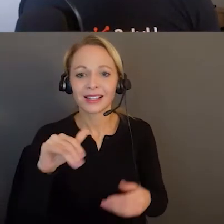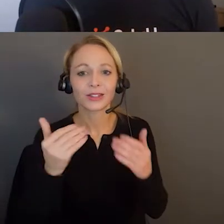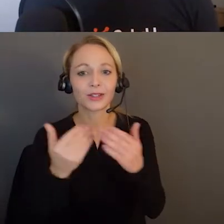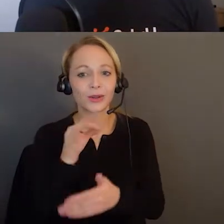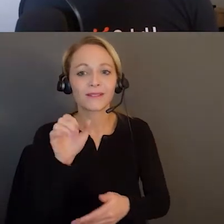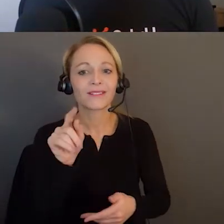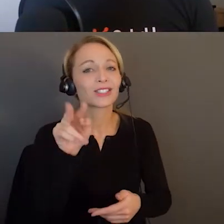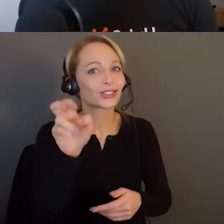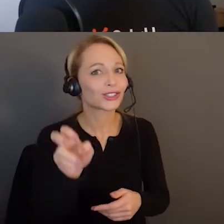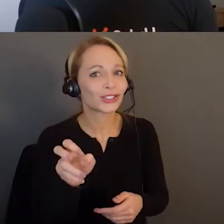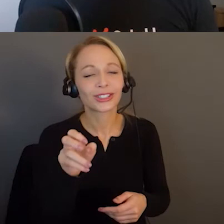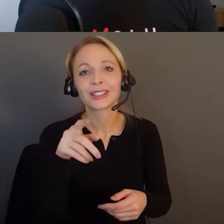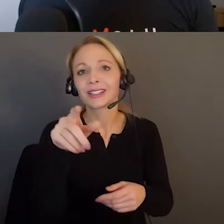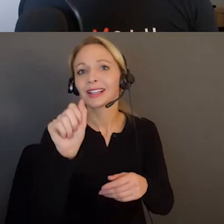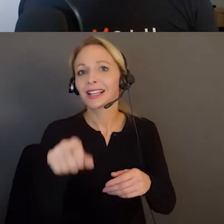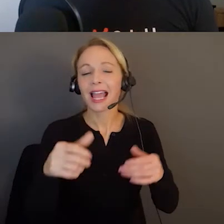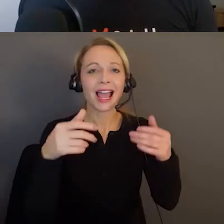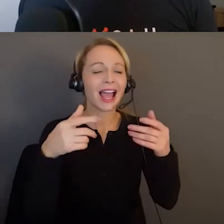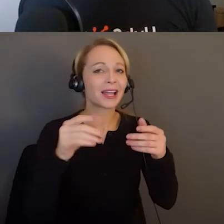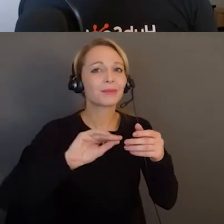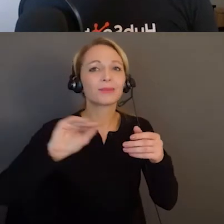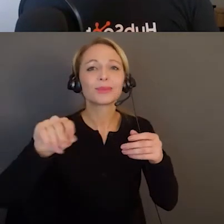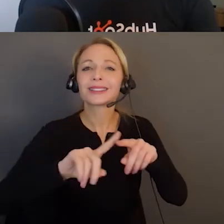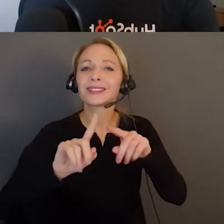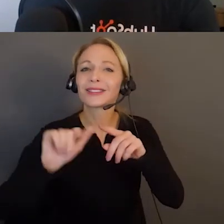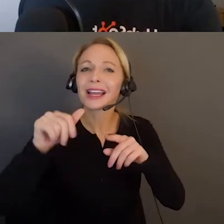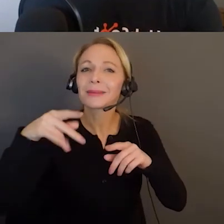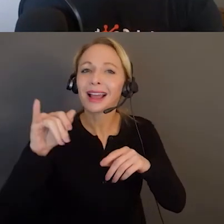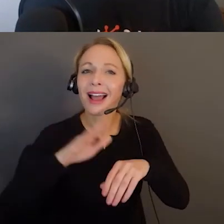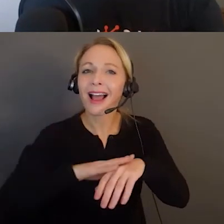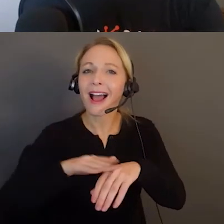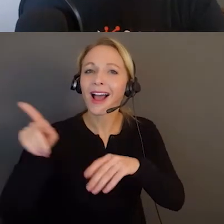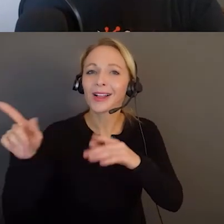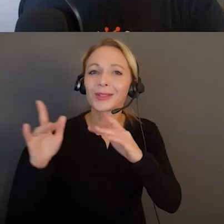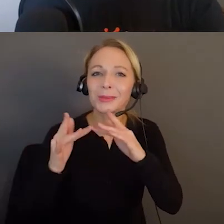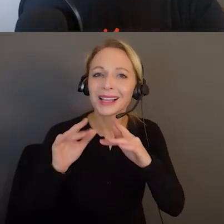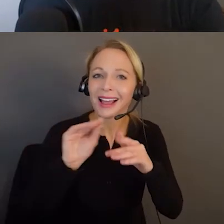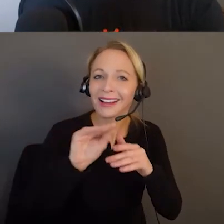YEAH, THIS NEW FEATURE DISPLAYS API'S ON THE SIDE,